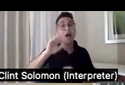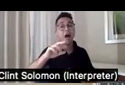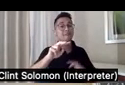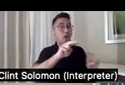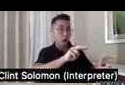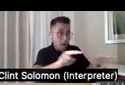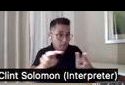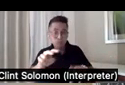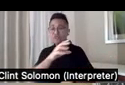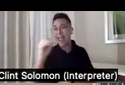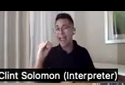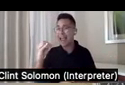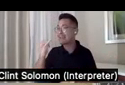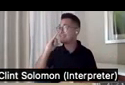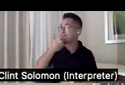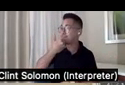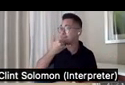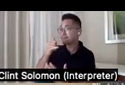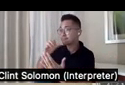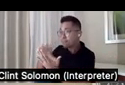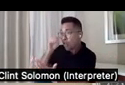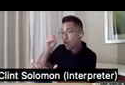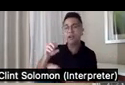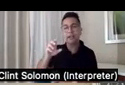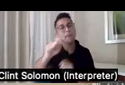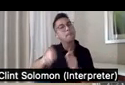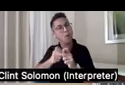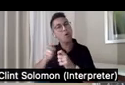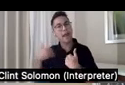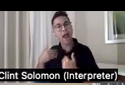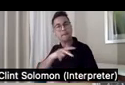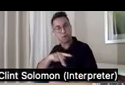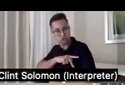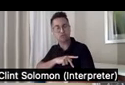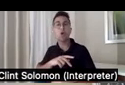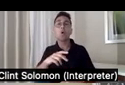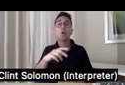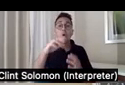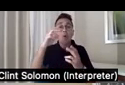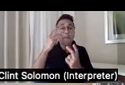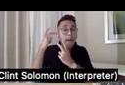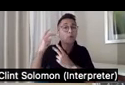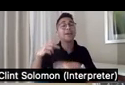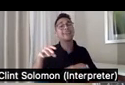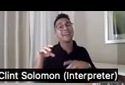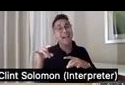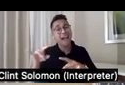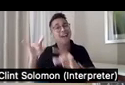learning it's important to personalize so memory acquisition of literacy skills pure enjoyment